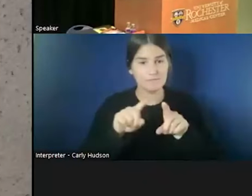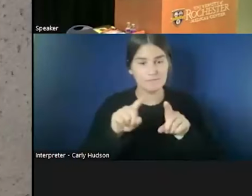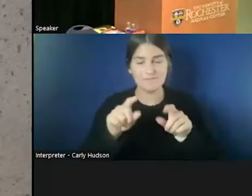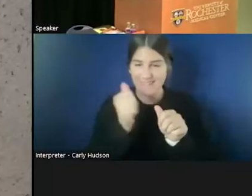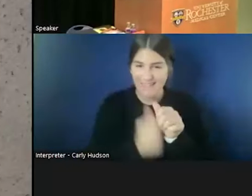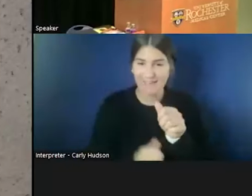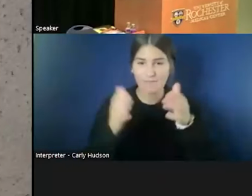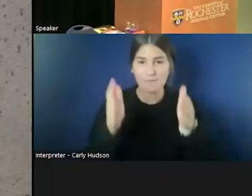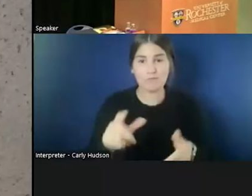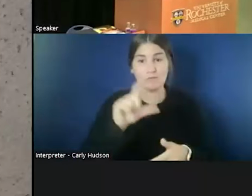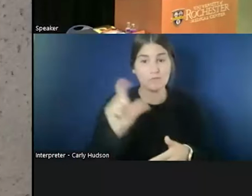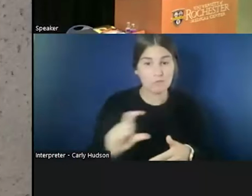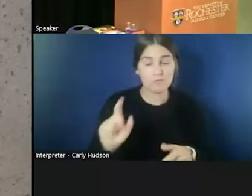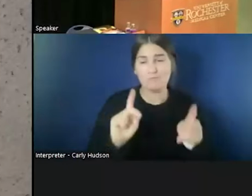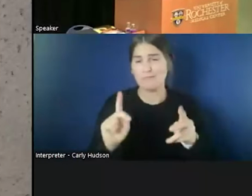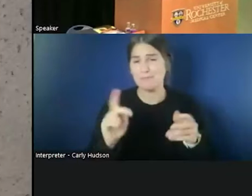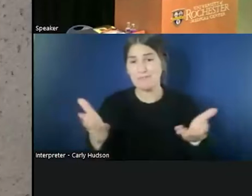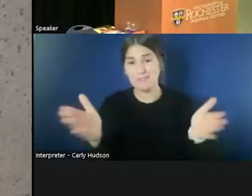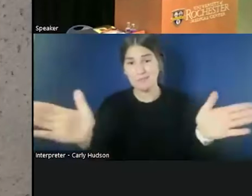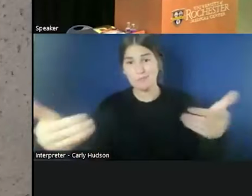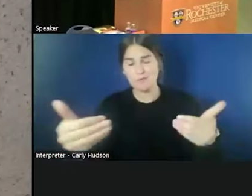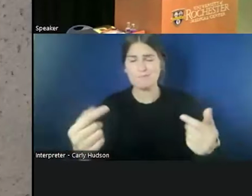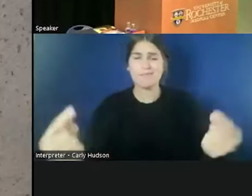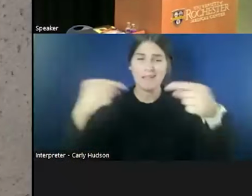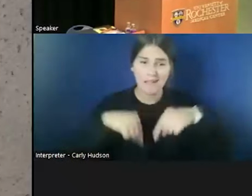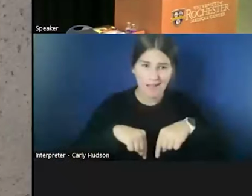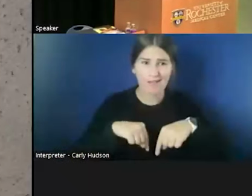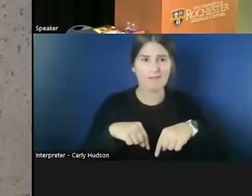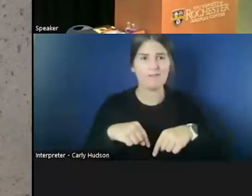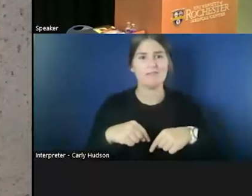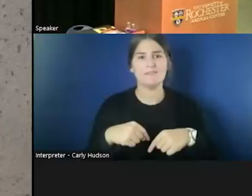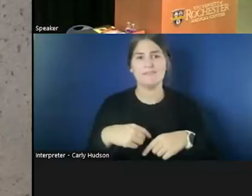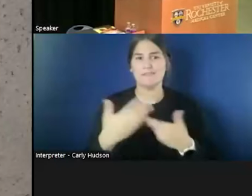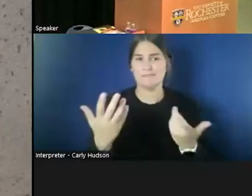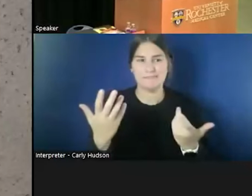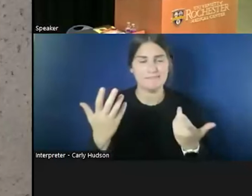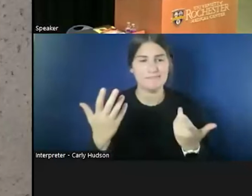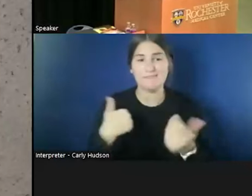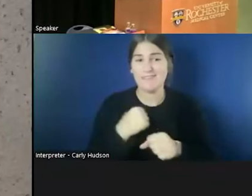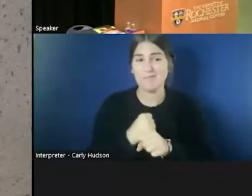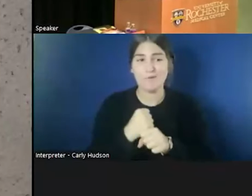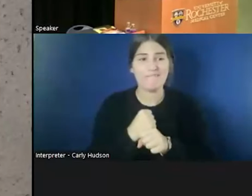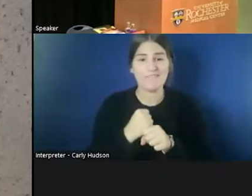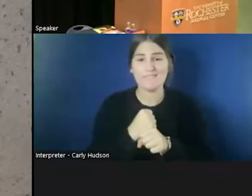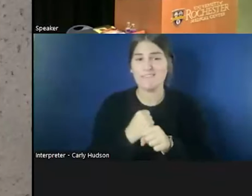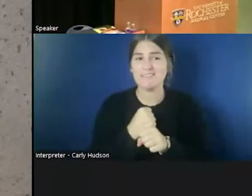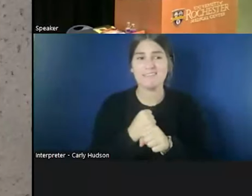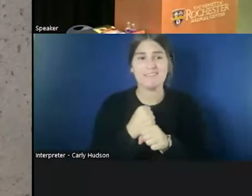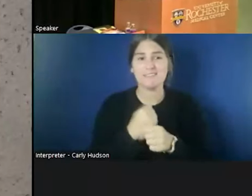this Zoom call to stop by have an empanada have a cup of coffee this Sunday and I'm going to